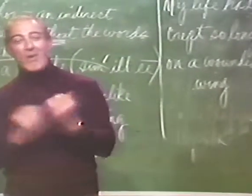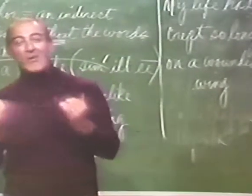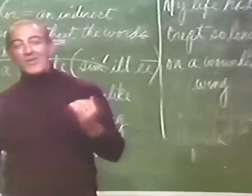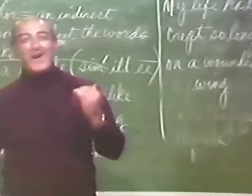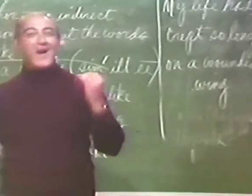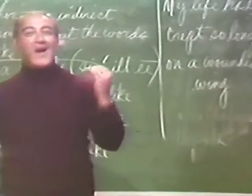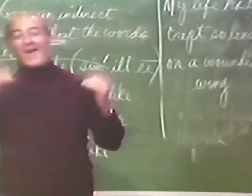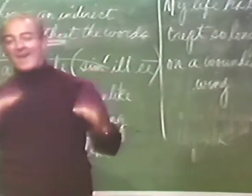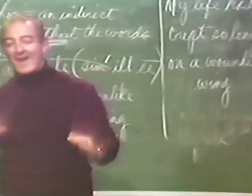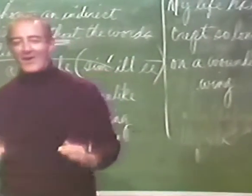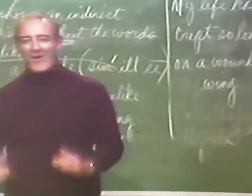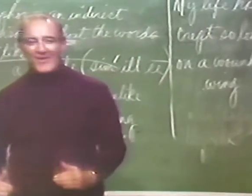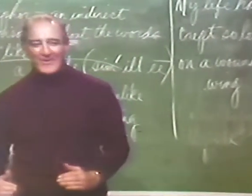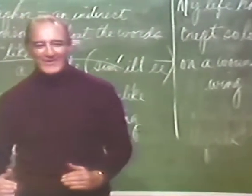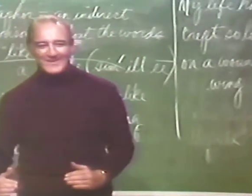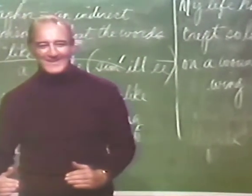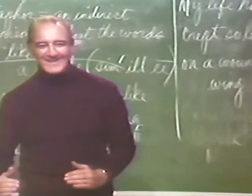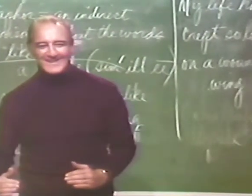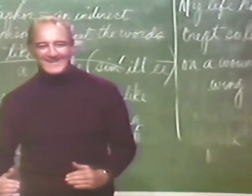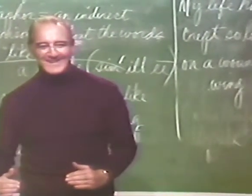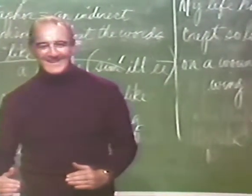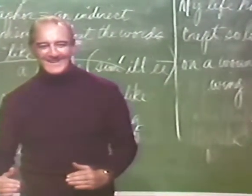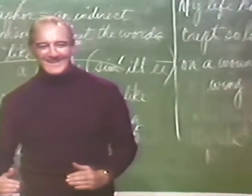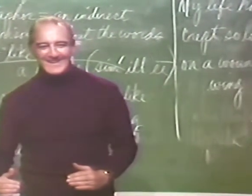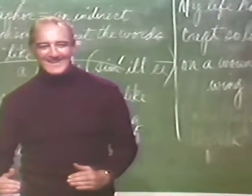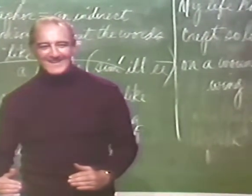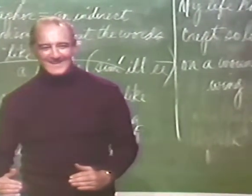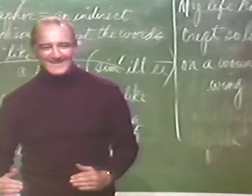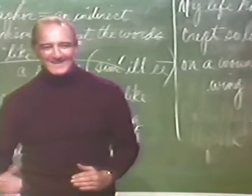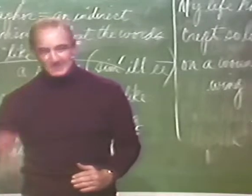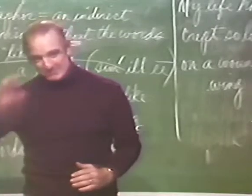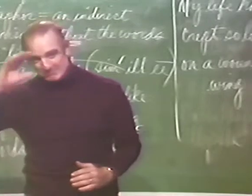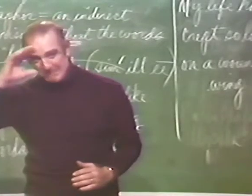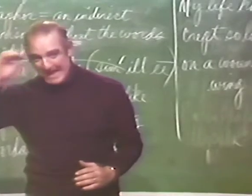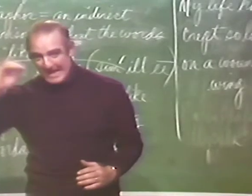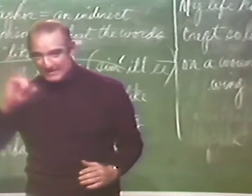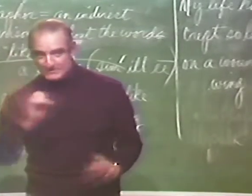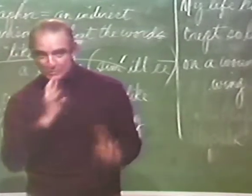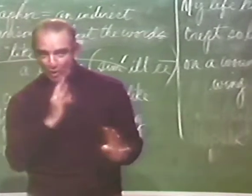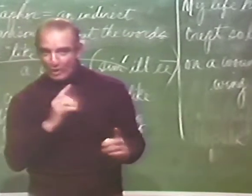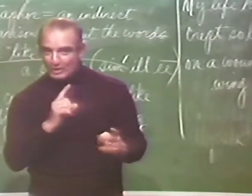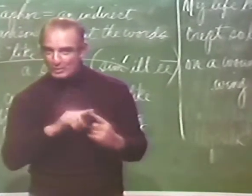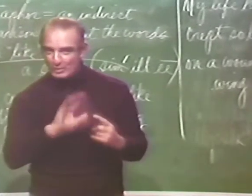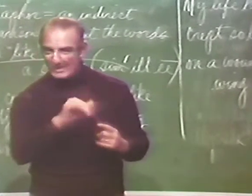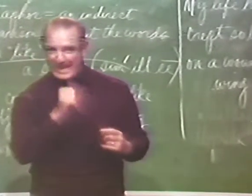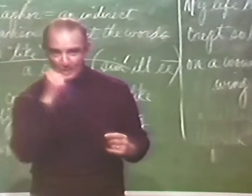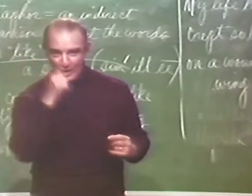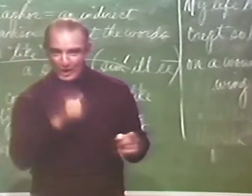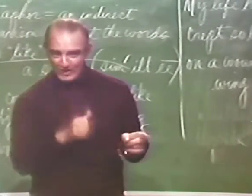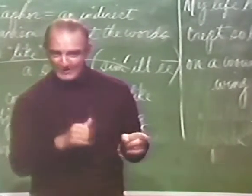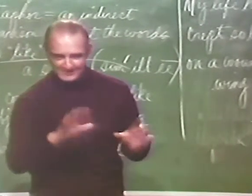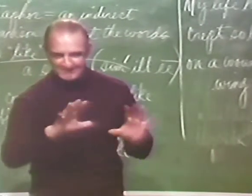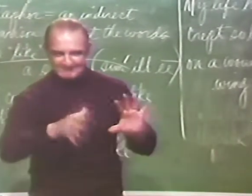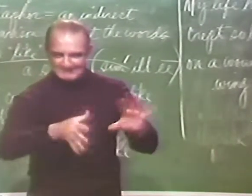WHO CAN SING BOTH HIGH AND LOW..."